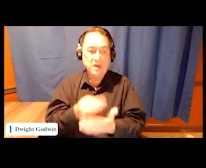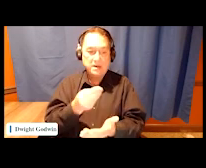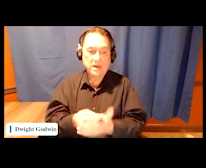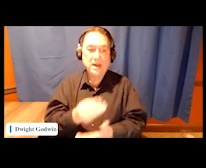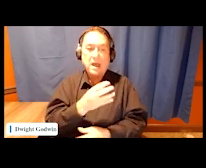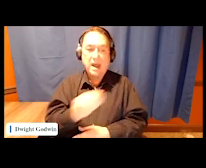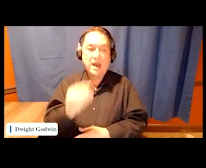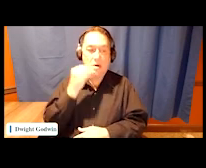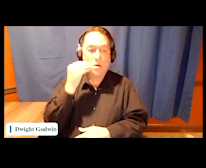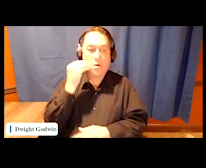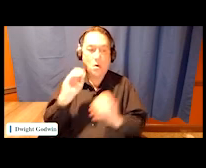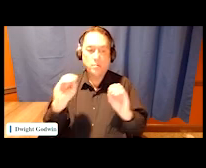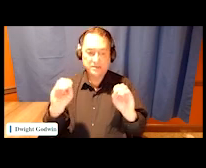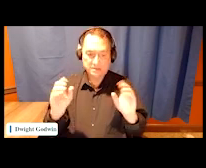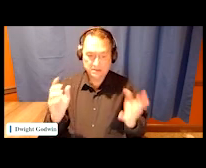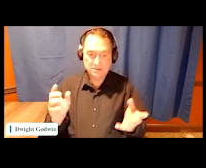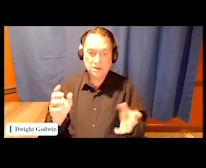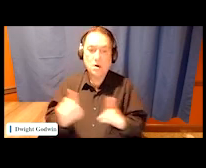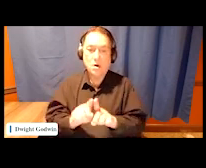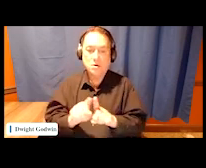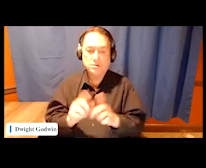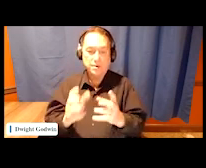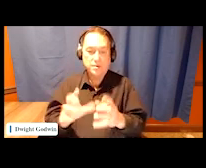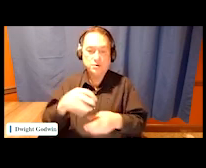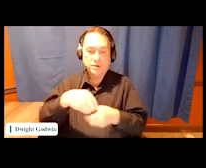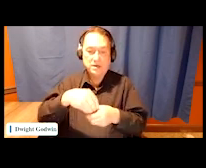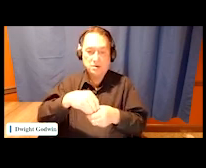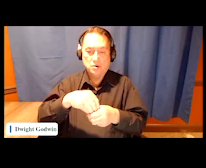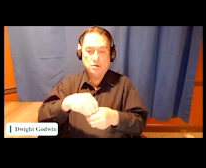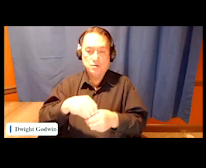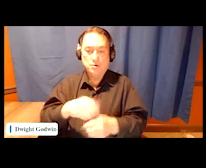Our current plan is to also expand to include substance use and overdoses.